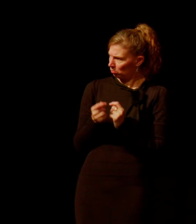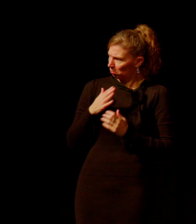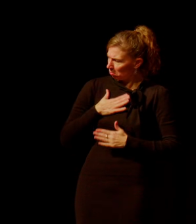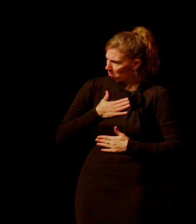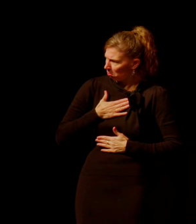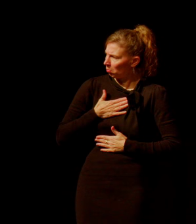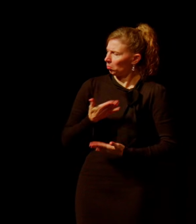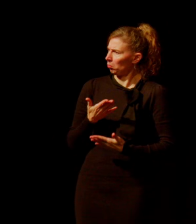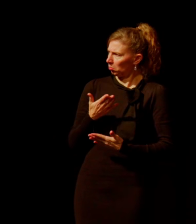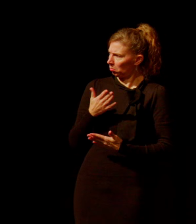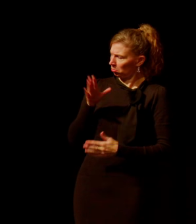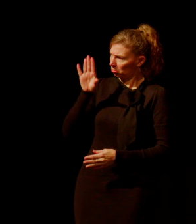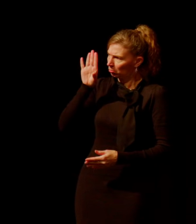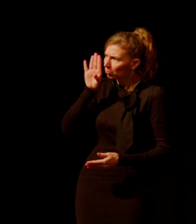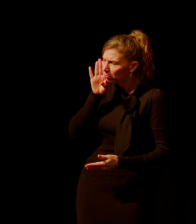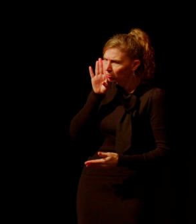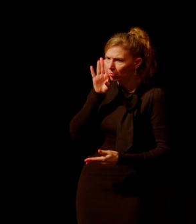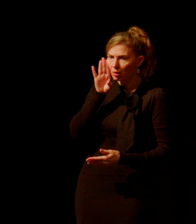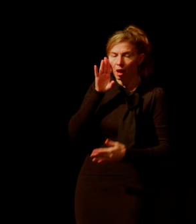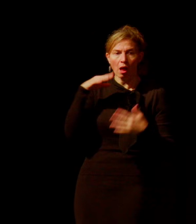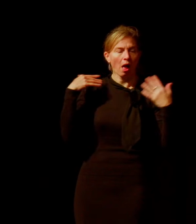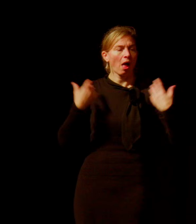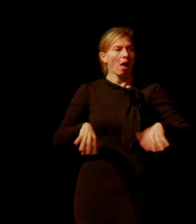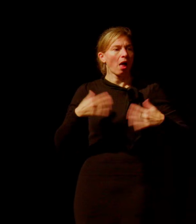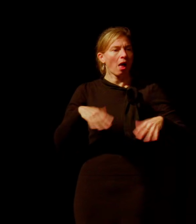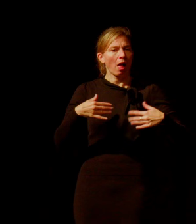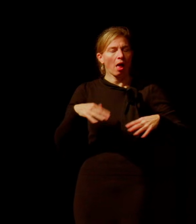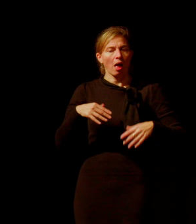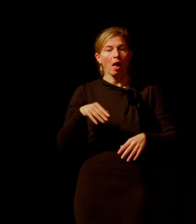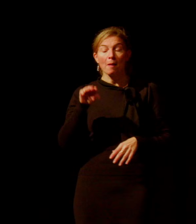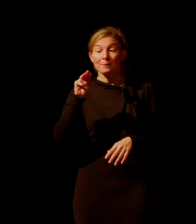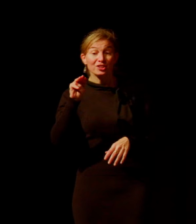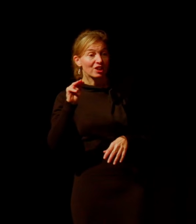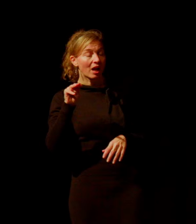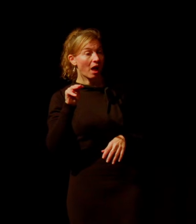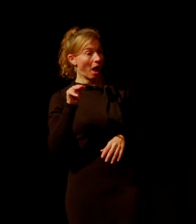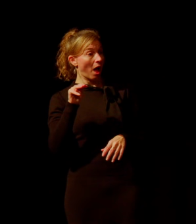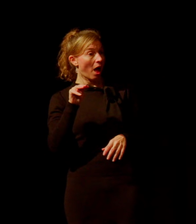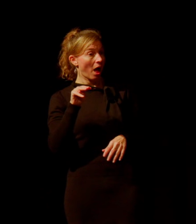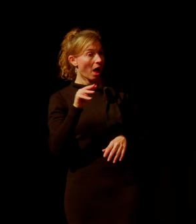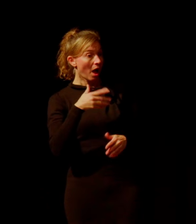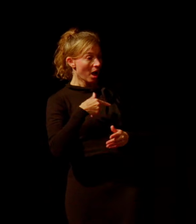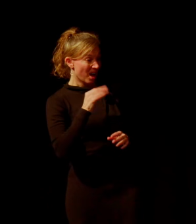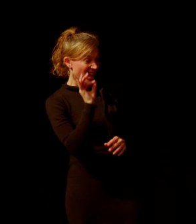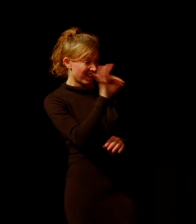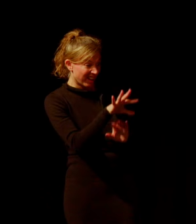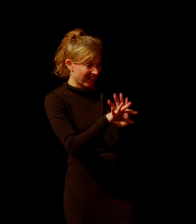that speaking up about her needs didn’t drive them apart, but brought them even closer.